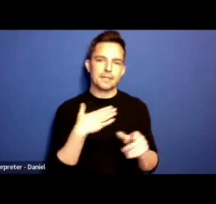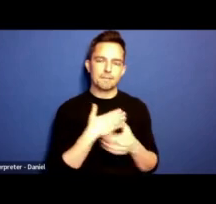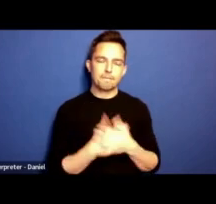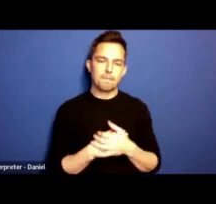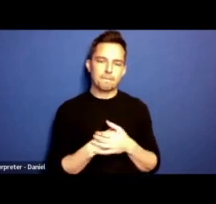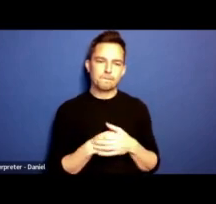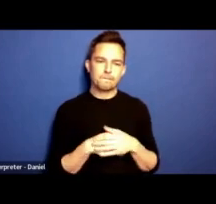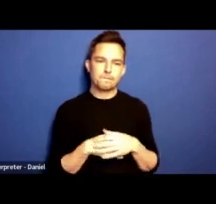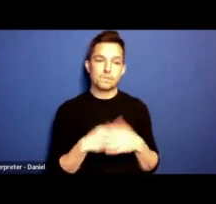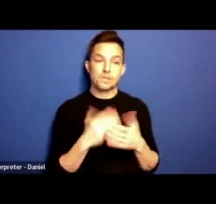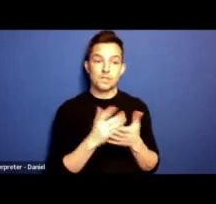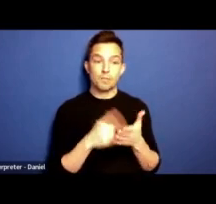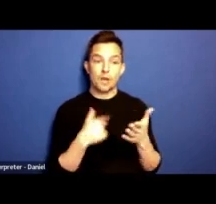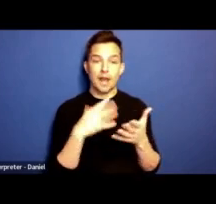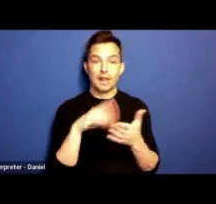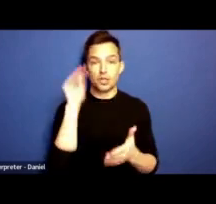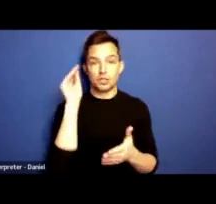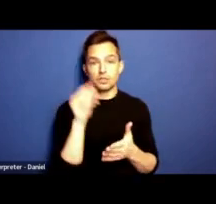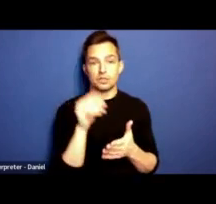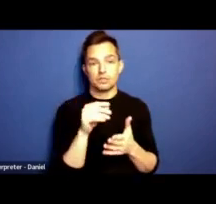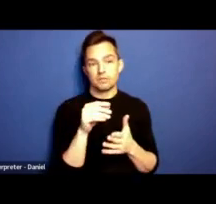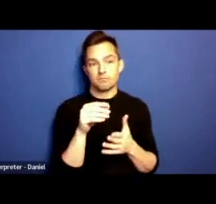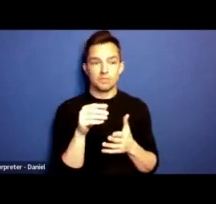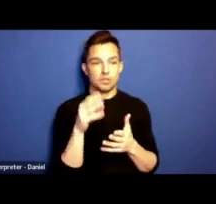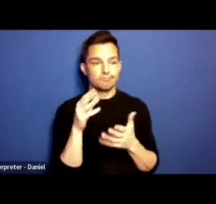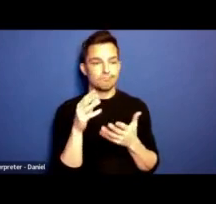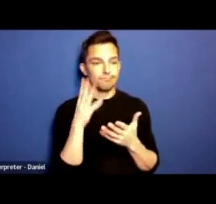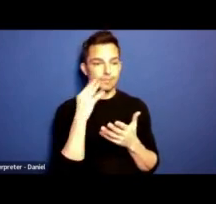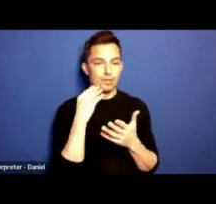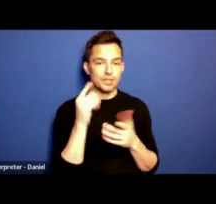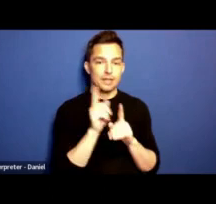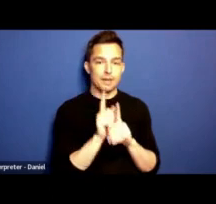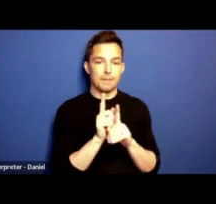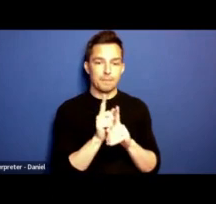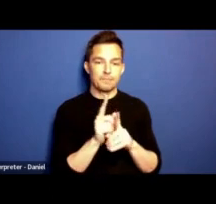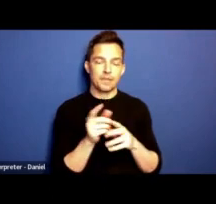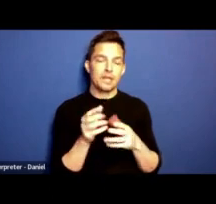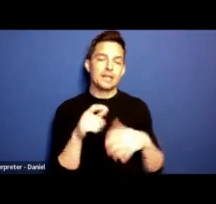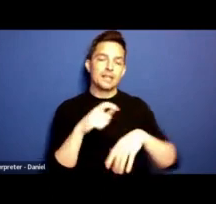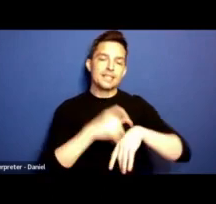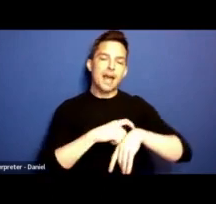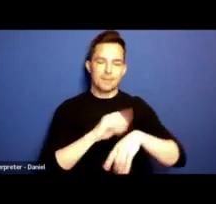some of what I learned from being mentored was that the timing of peer support matters,